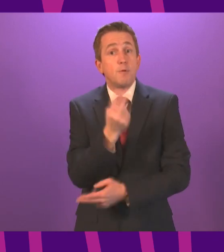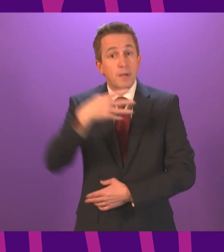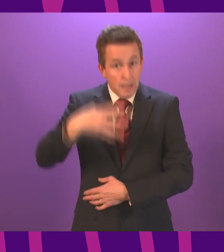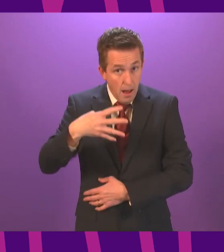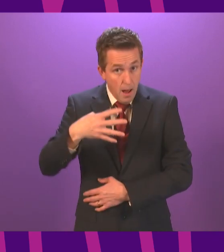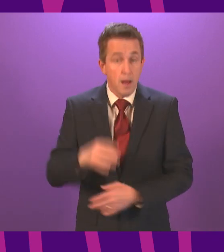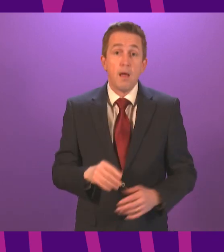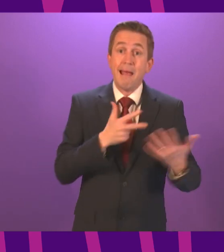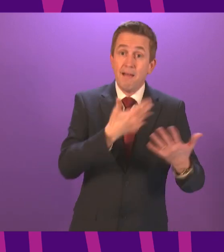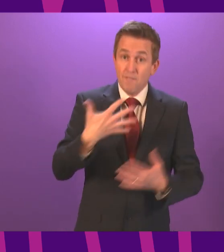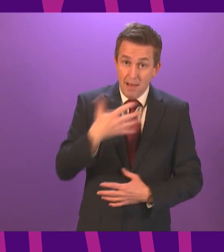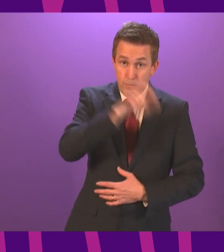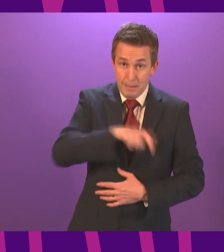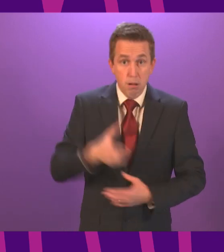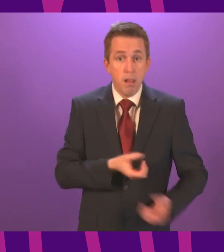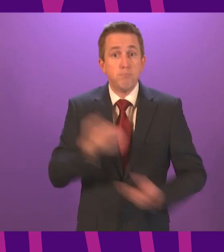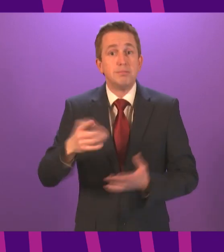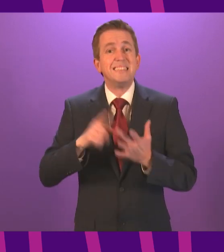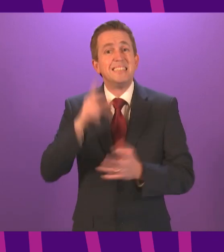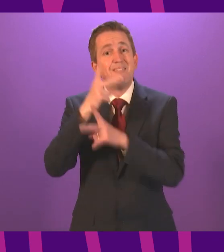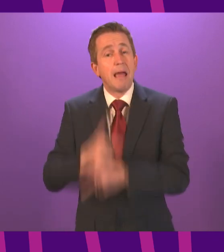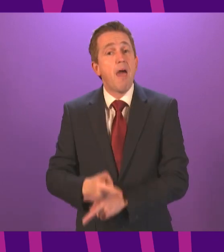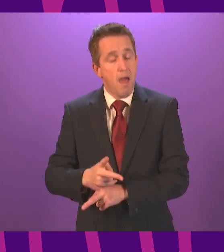care, which is three fewer than yesterday.